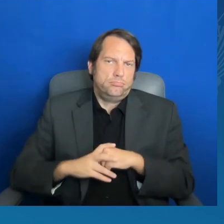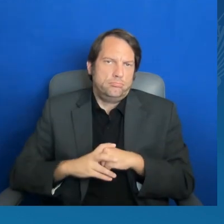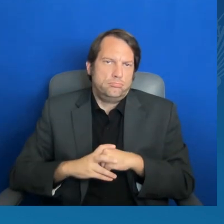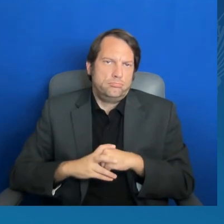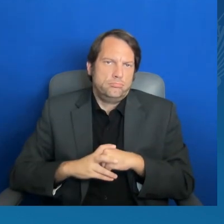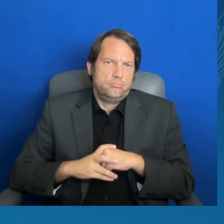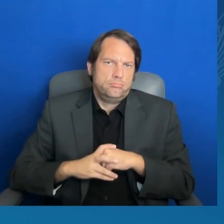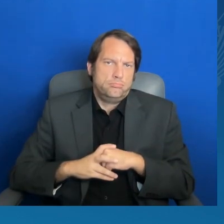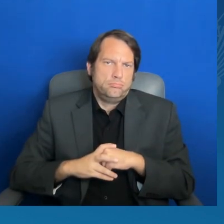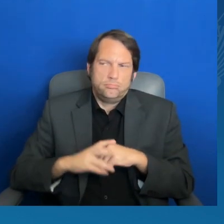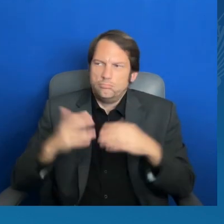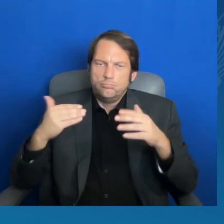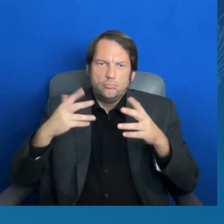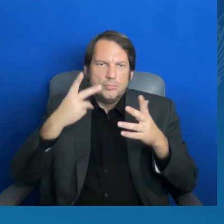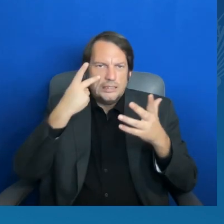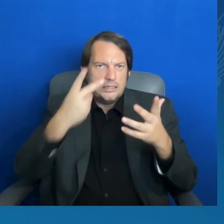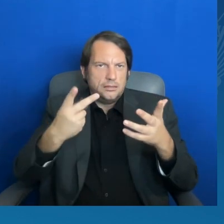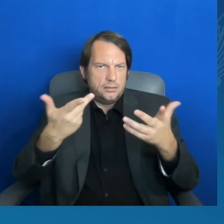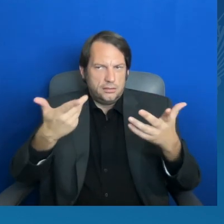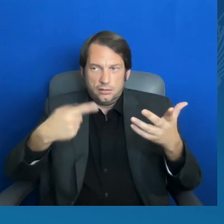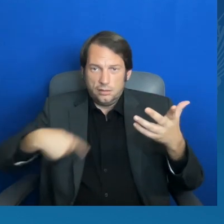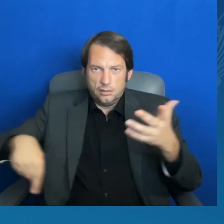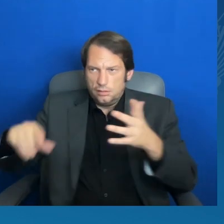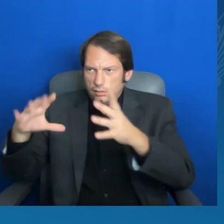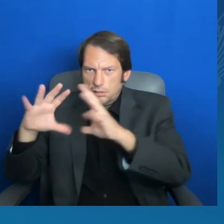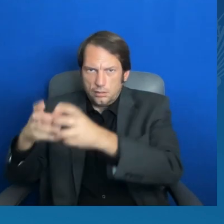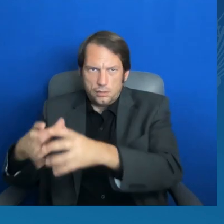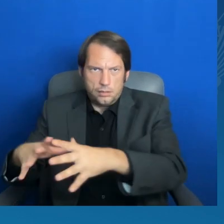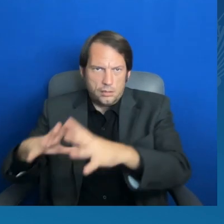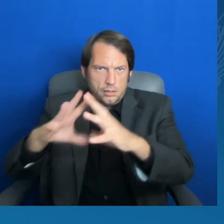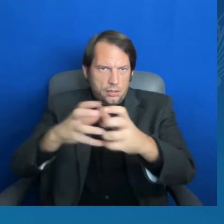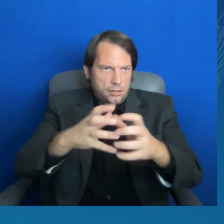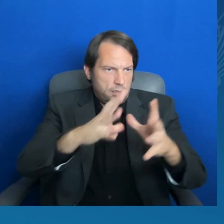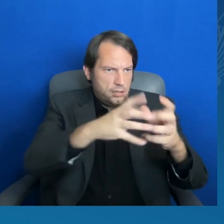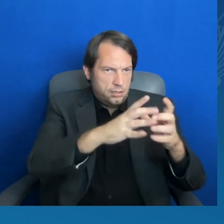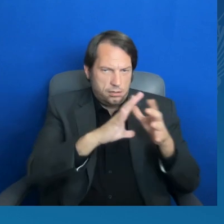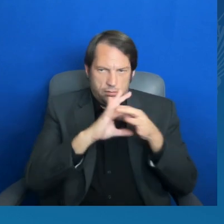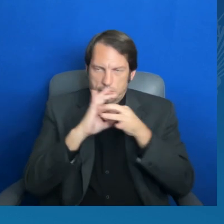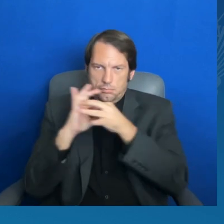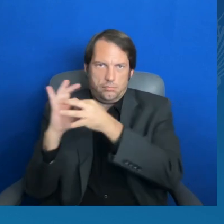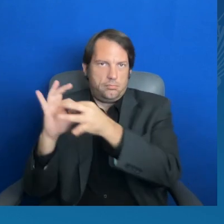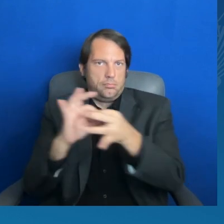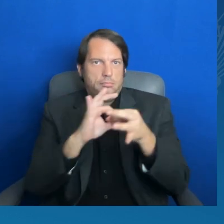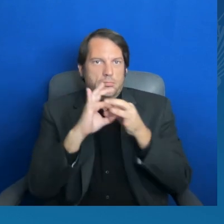Because to your point about -- I do believe that the right to be safe